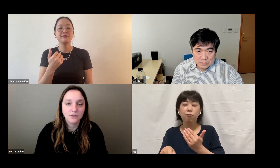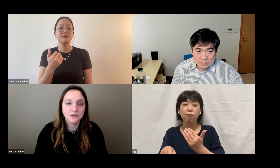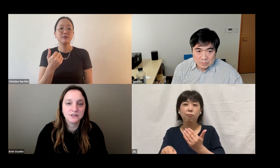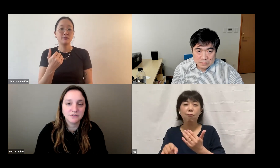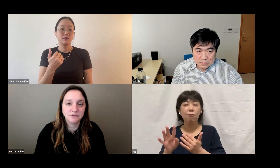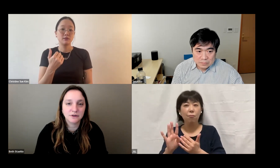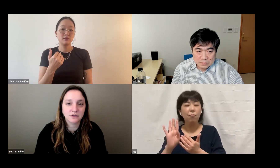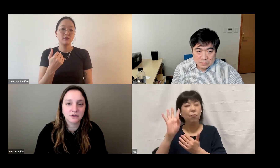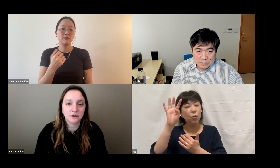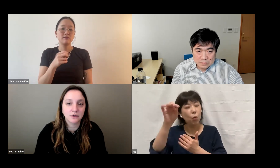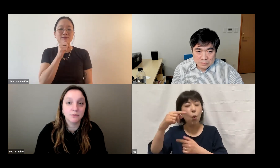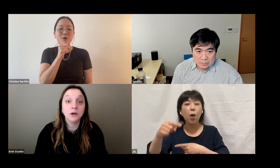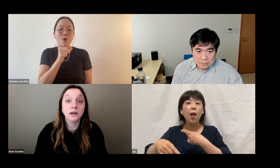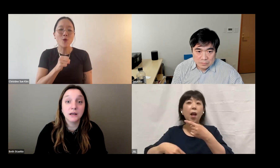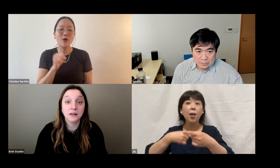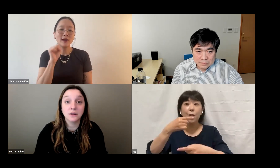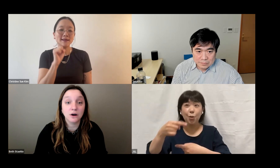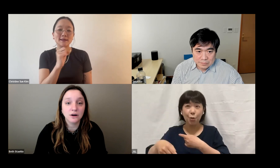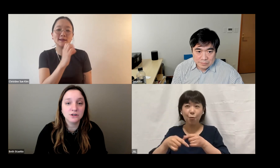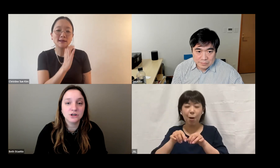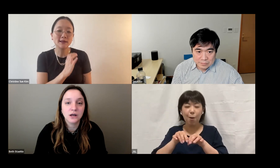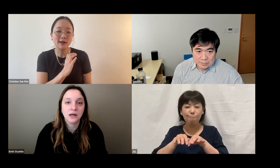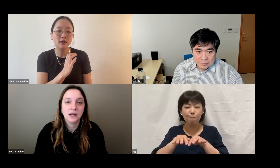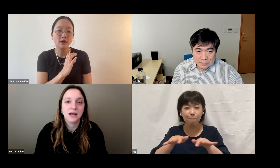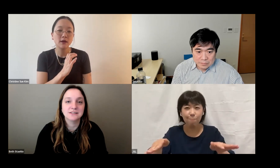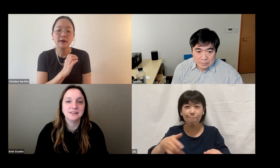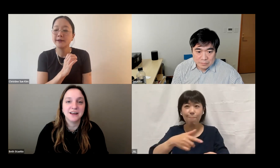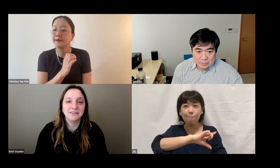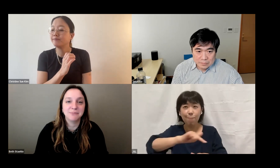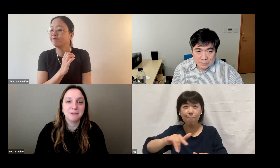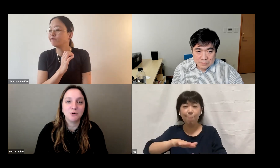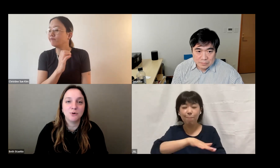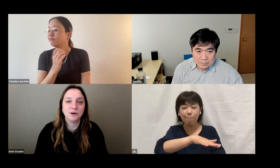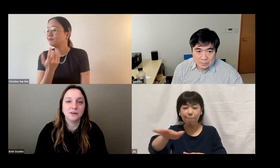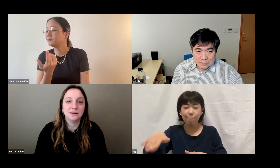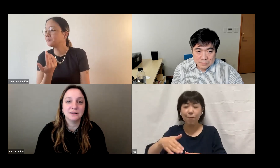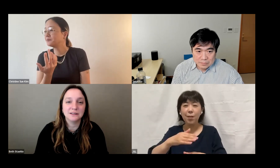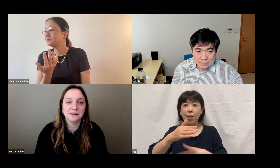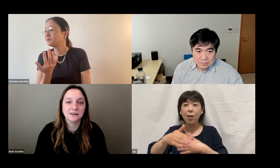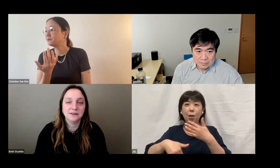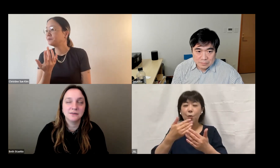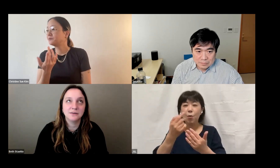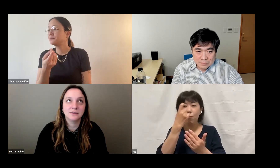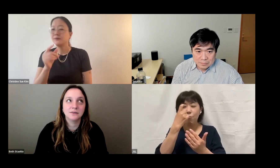The deaf community at large has a lot of people who are